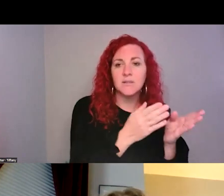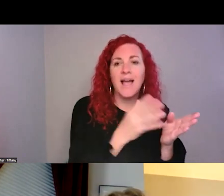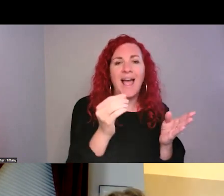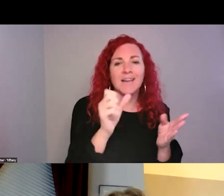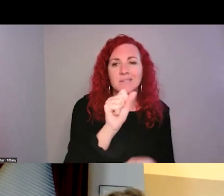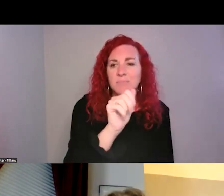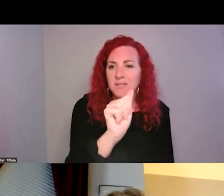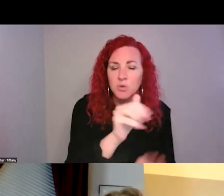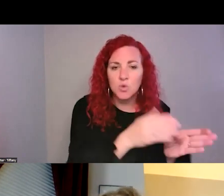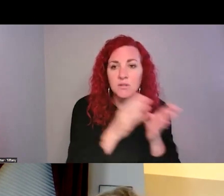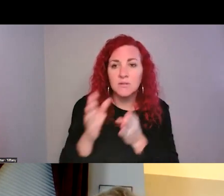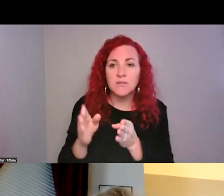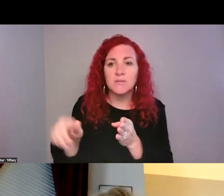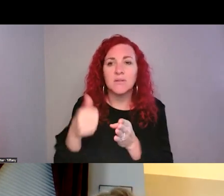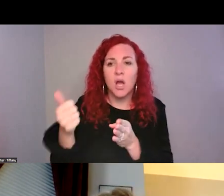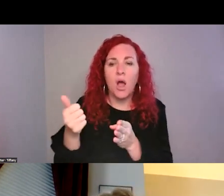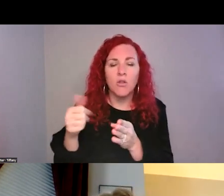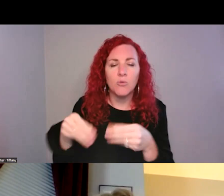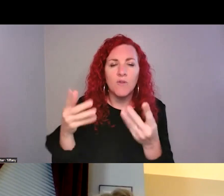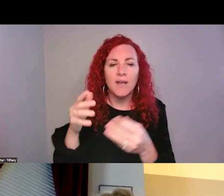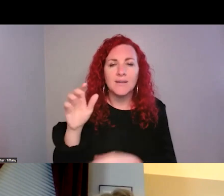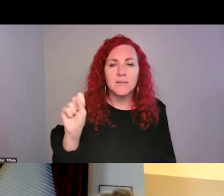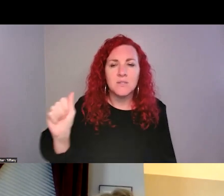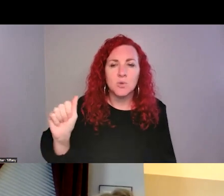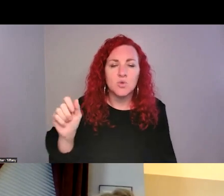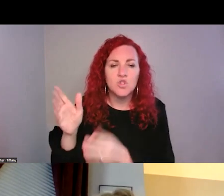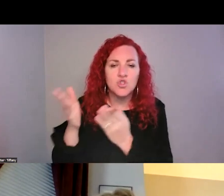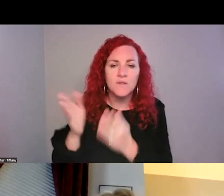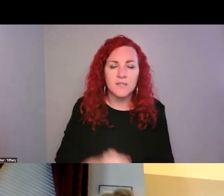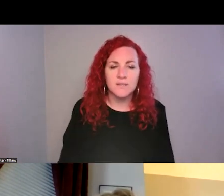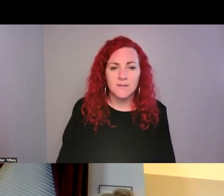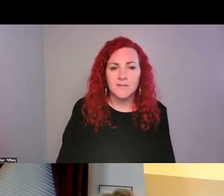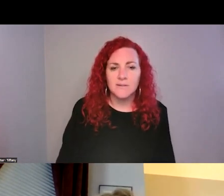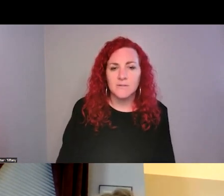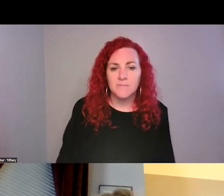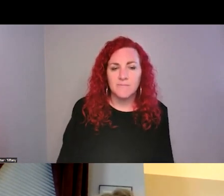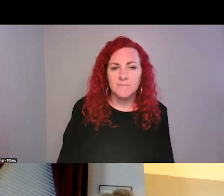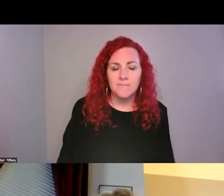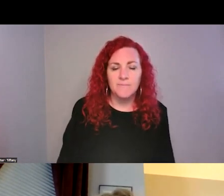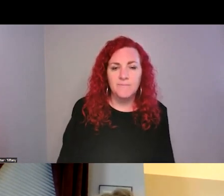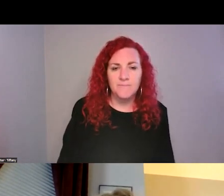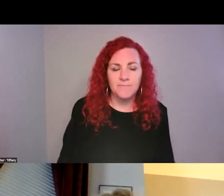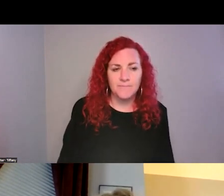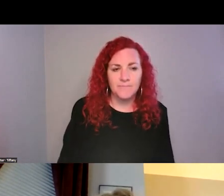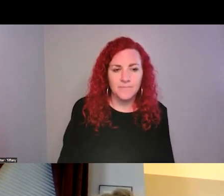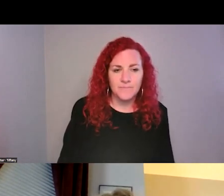PROVIDING YOUTH MENTAL HEALTH SERVICES.